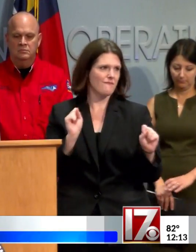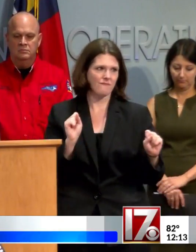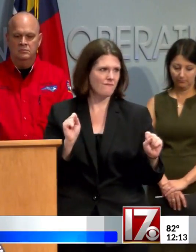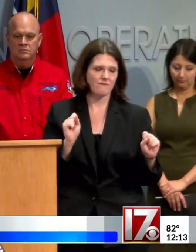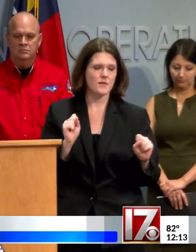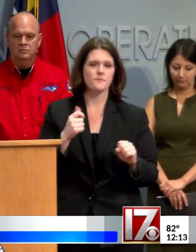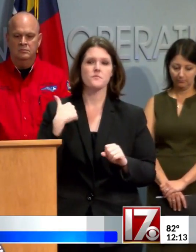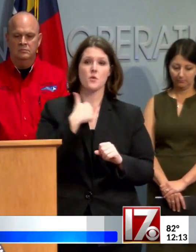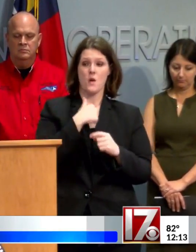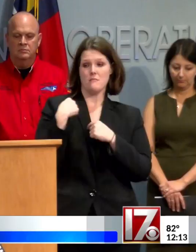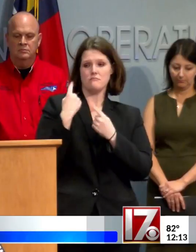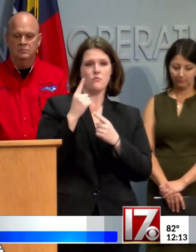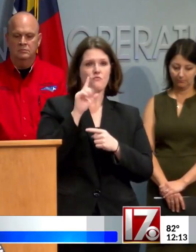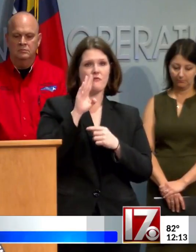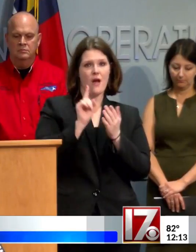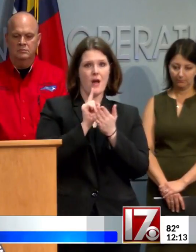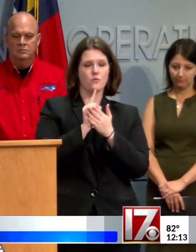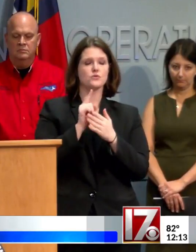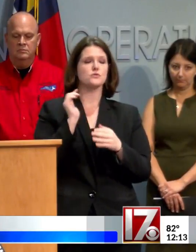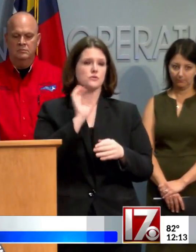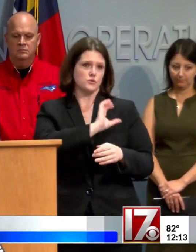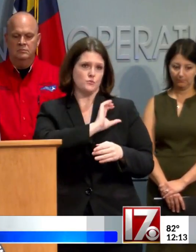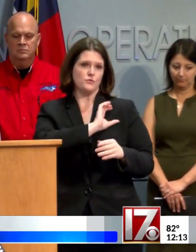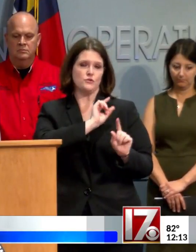THERE ARE NO SAFE ROUTES IN AND